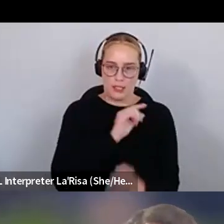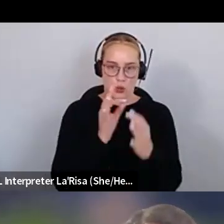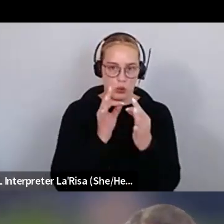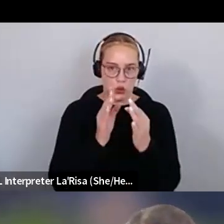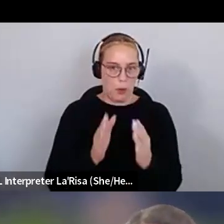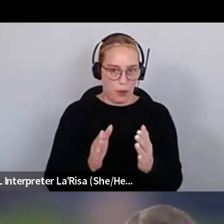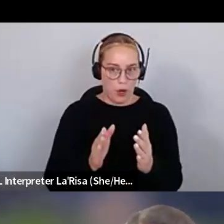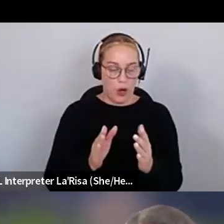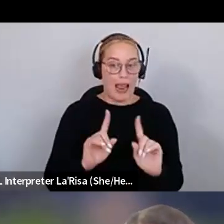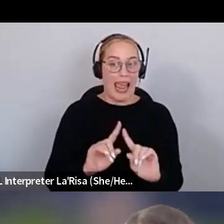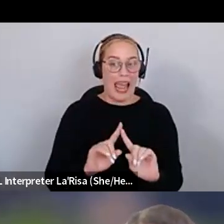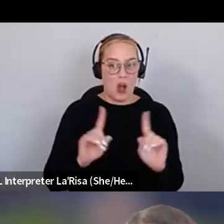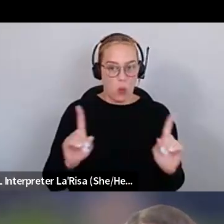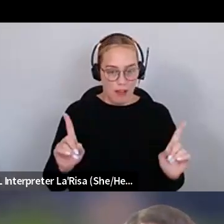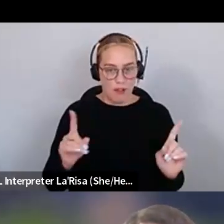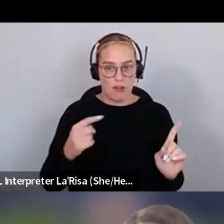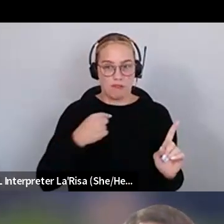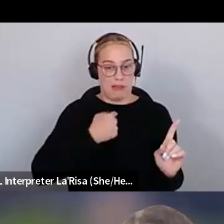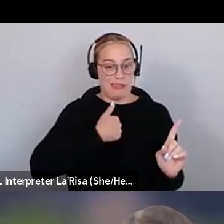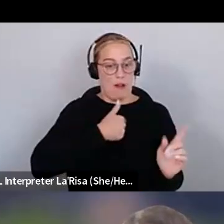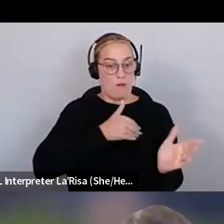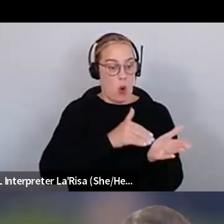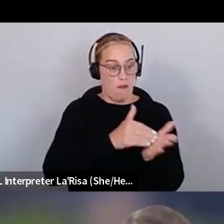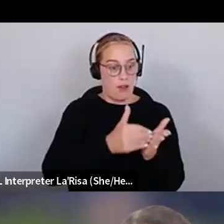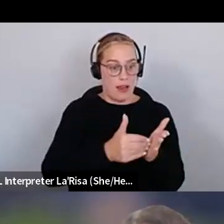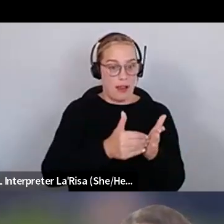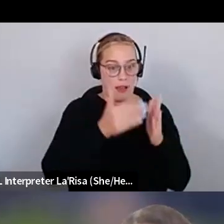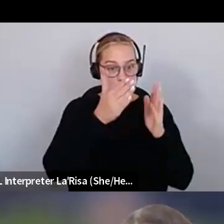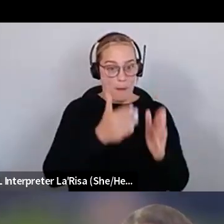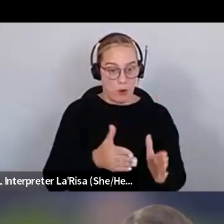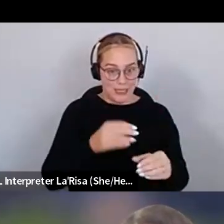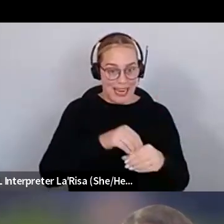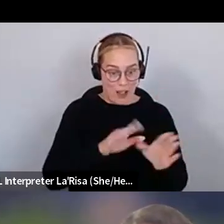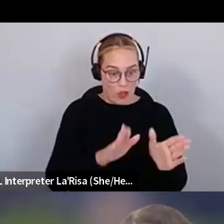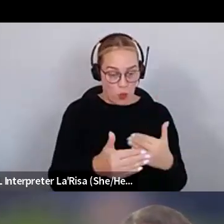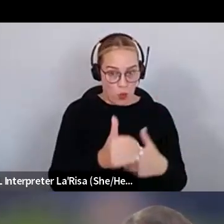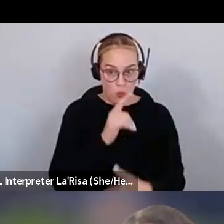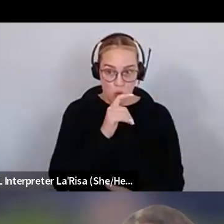wondering, I am by know means not even remotely close to being a qualified